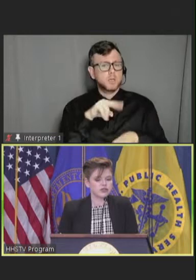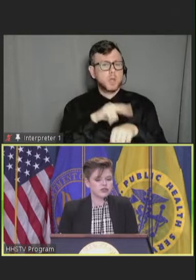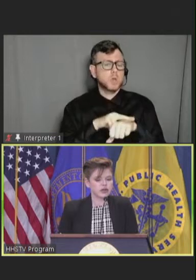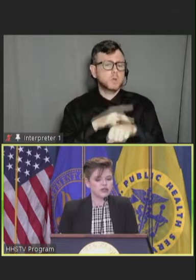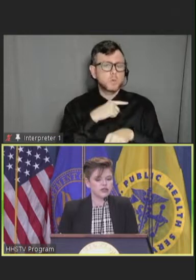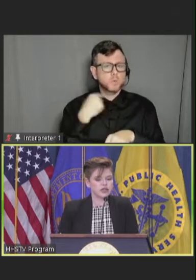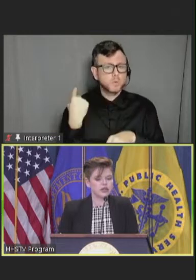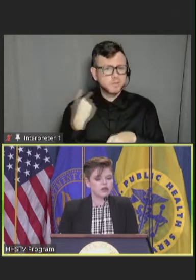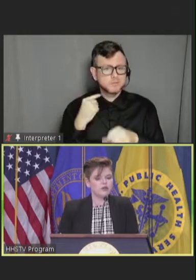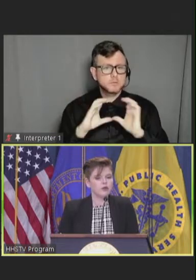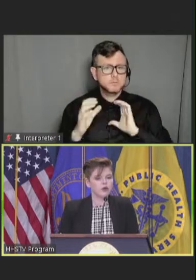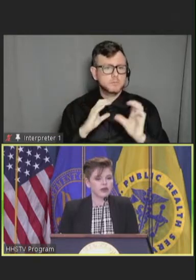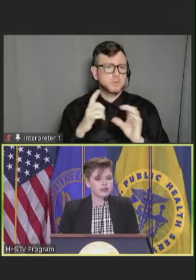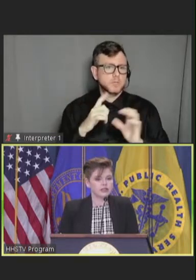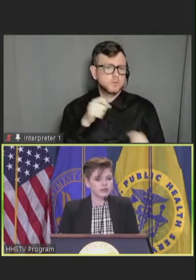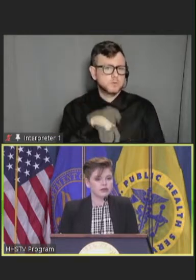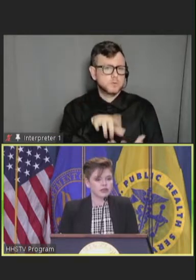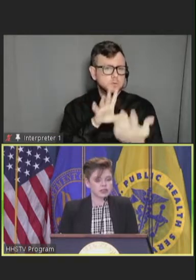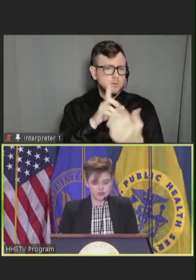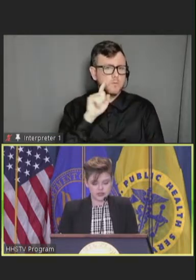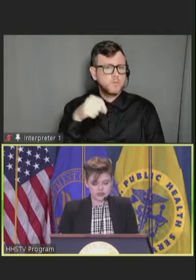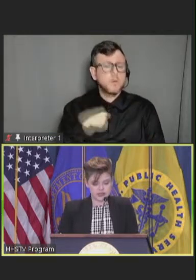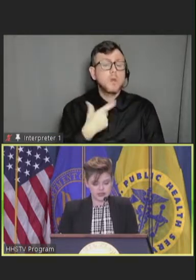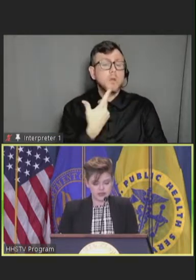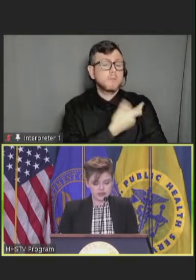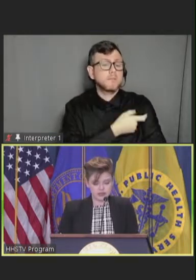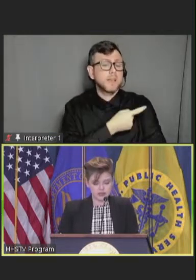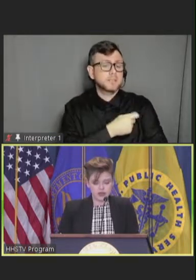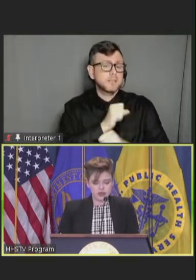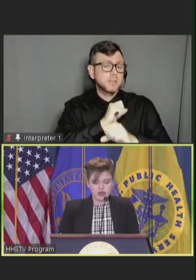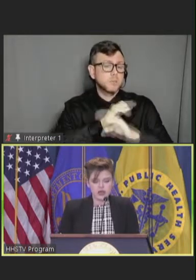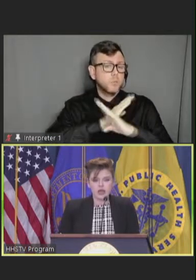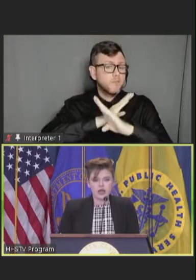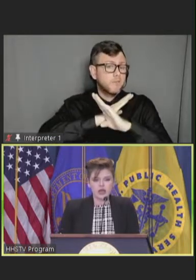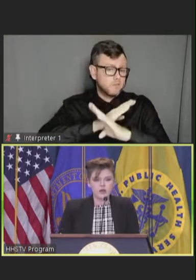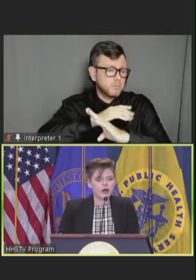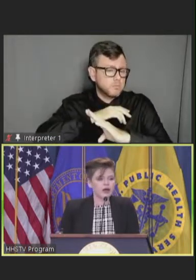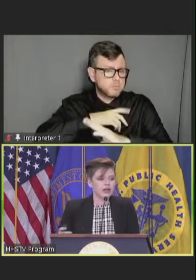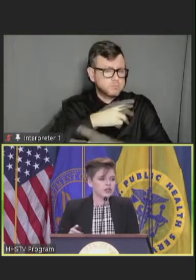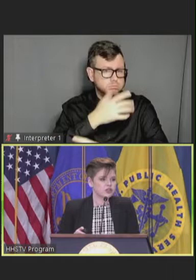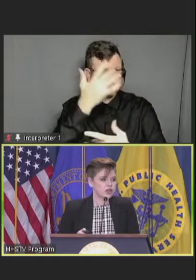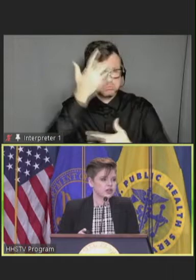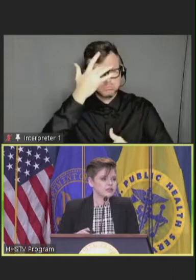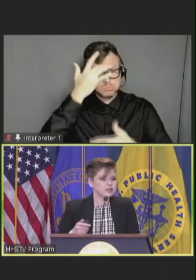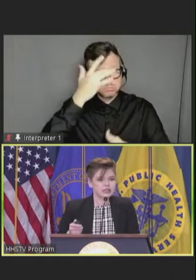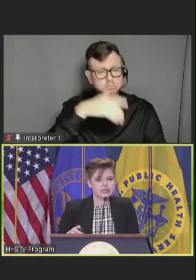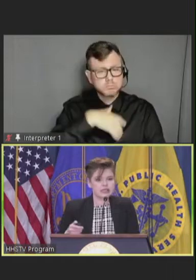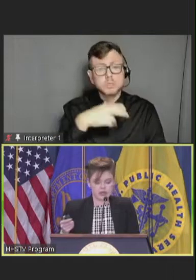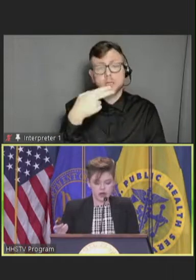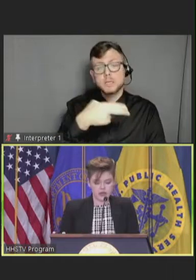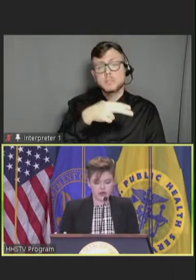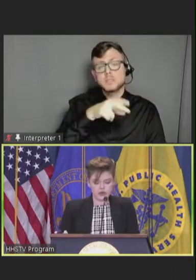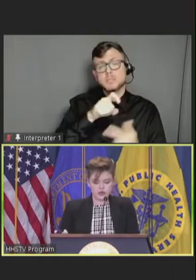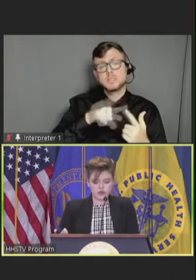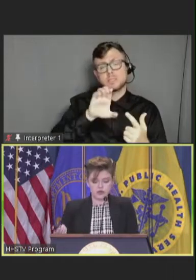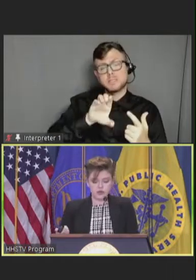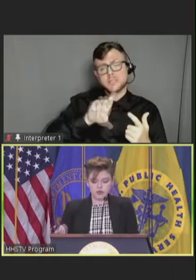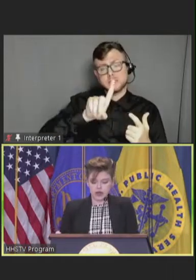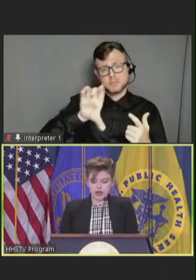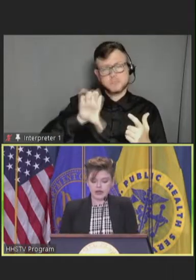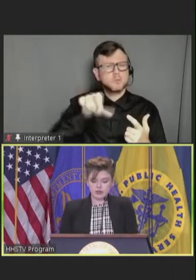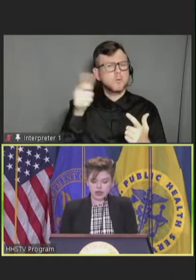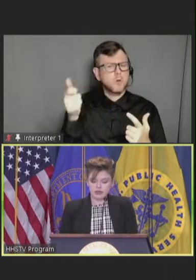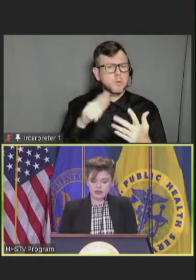strategy for vaccine preventable diseases. While HHS, CDC, and others do provide relevant